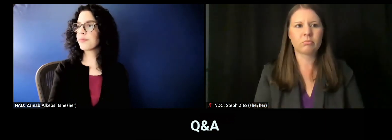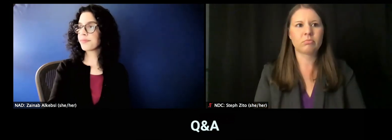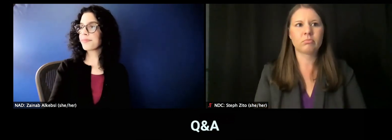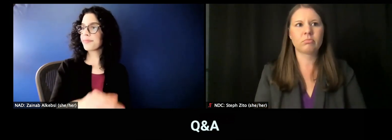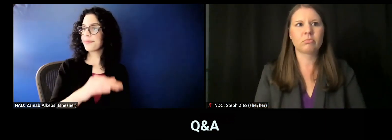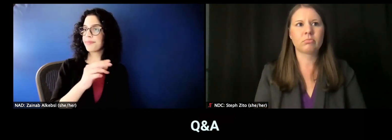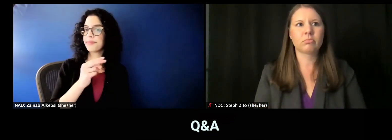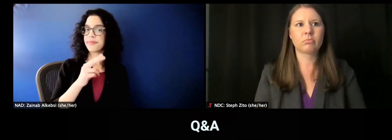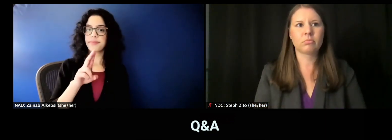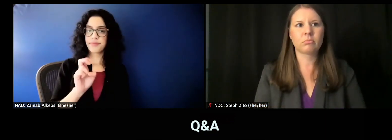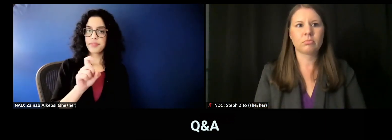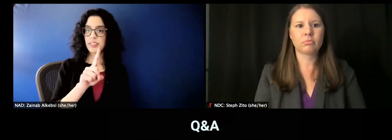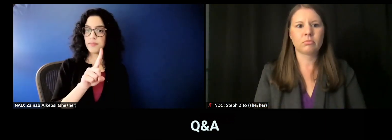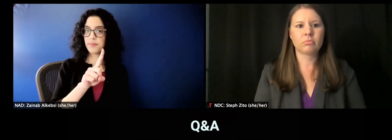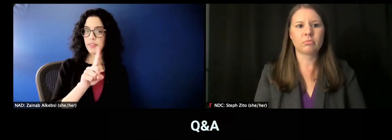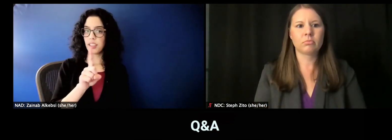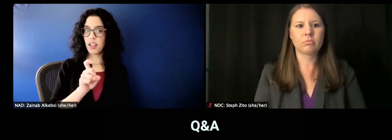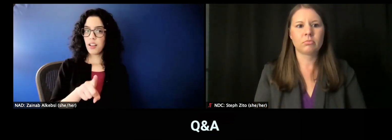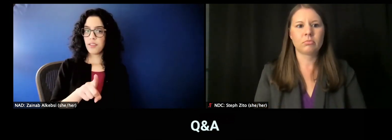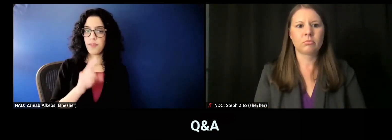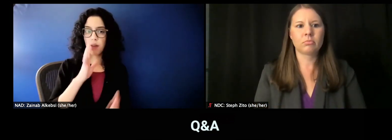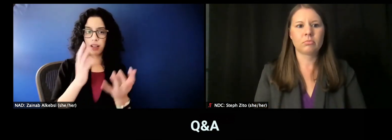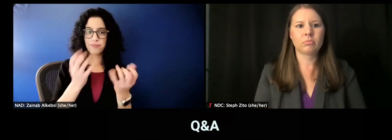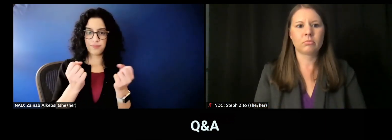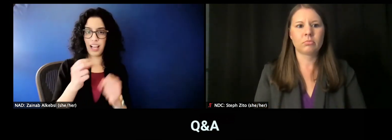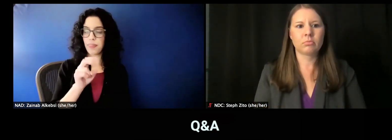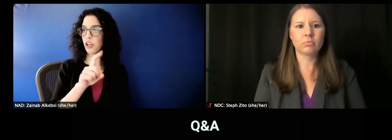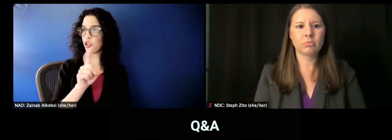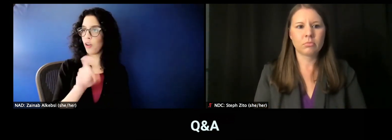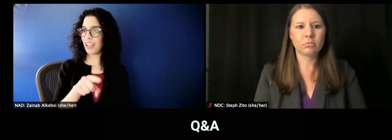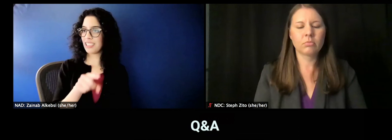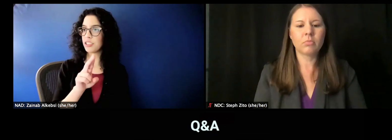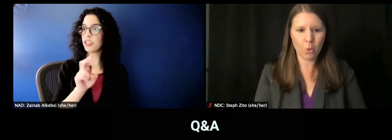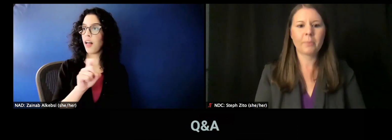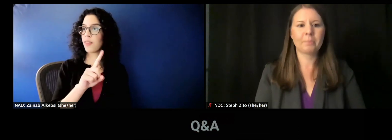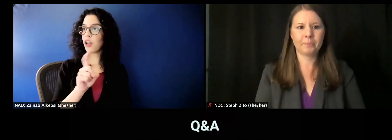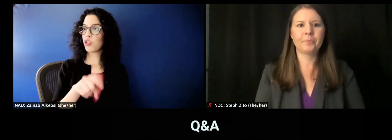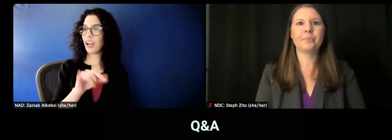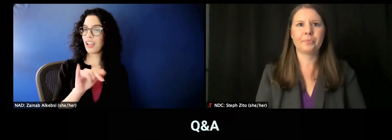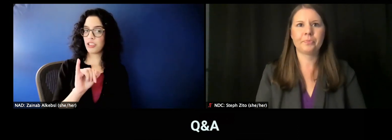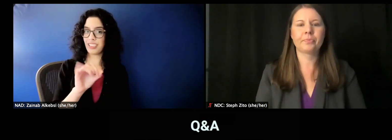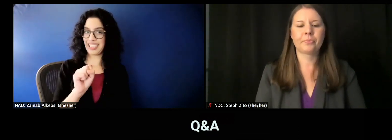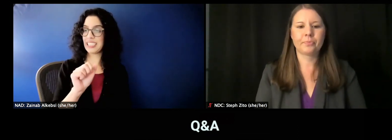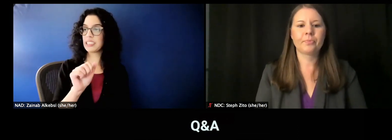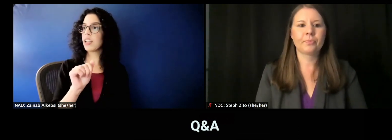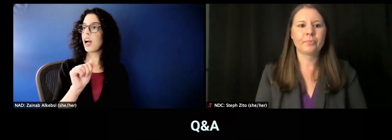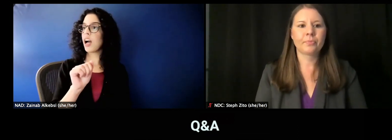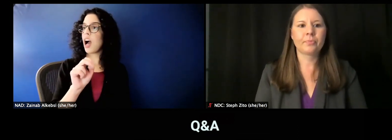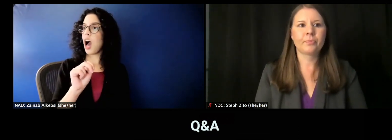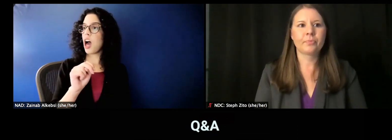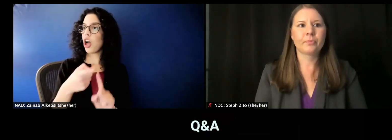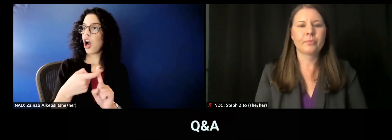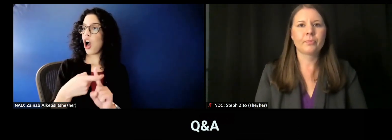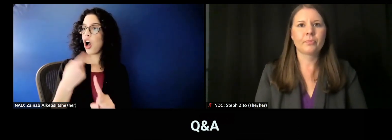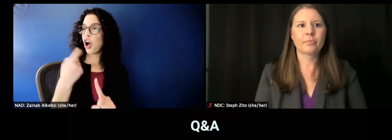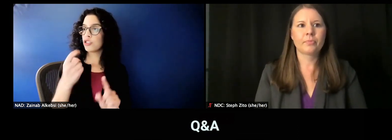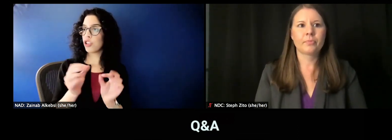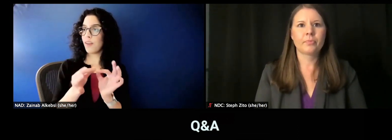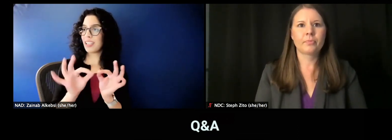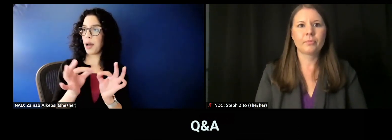The question reads, an auto captioning vendor